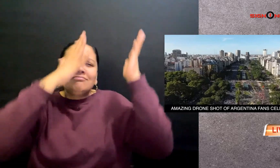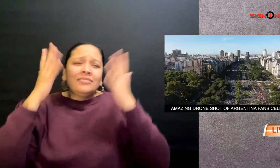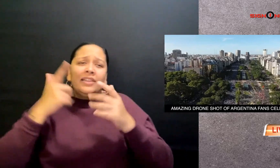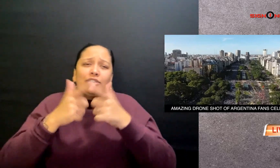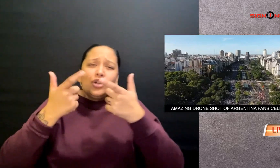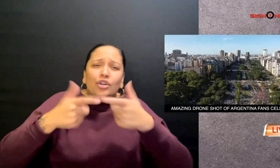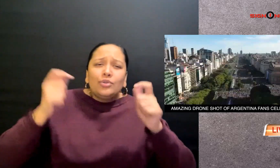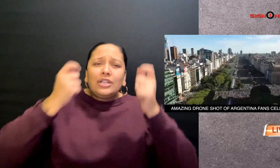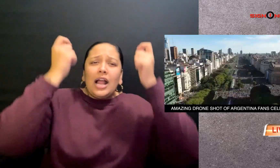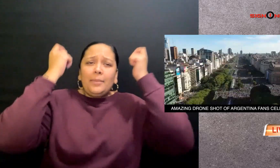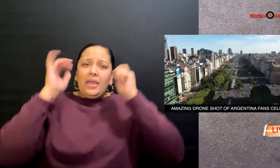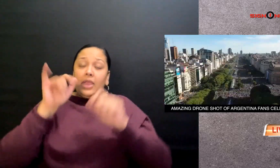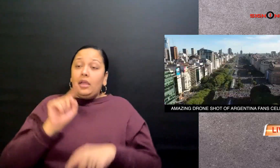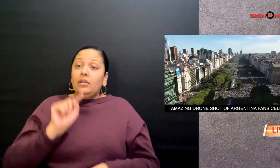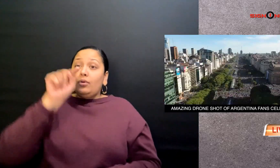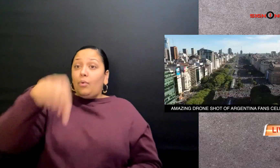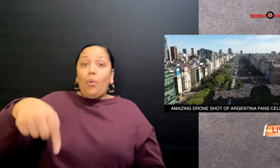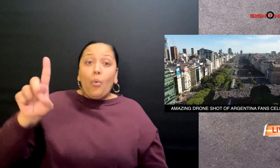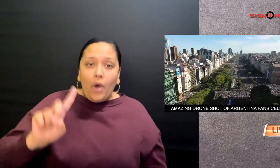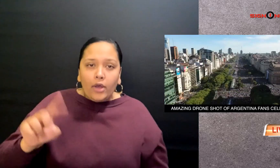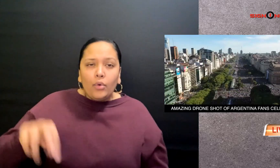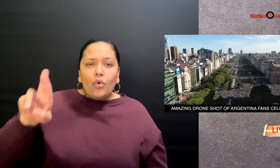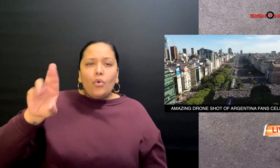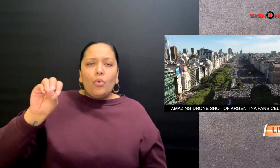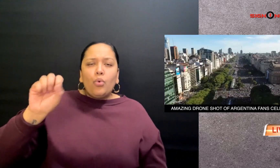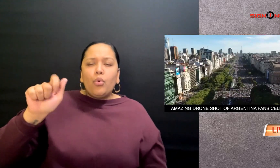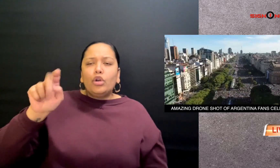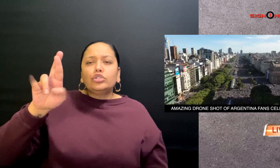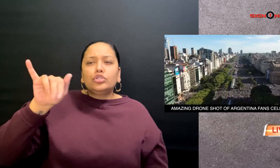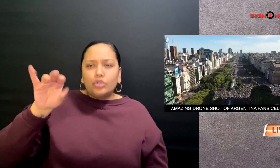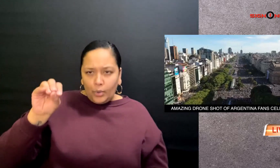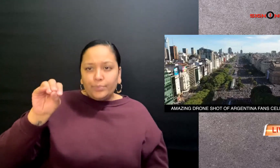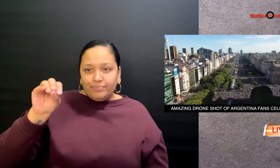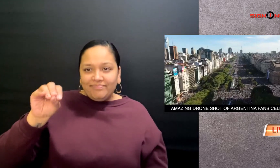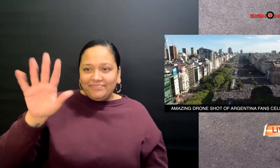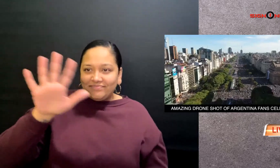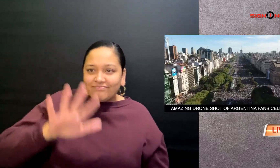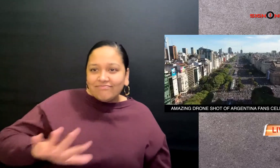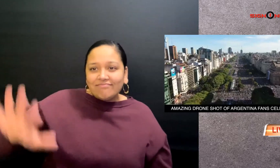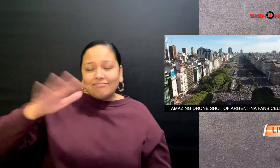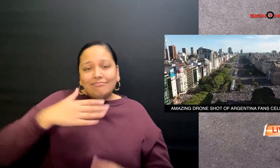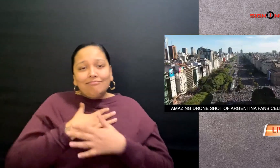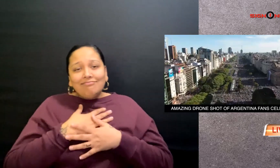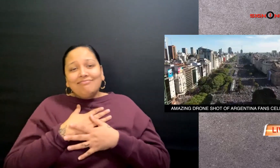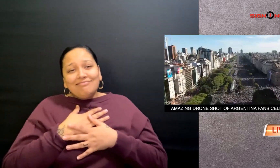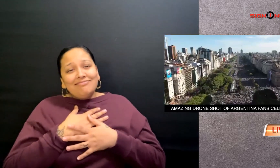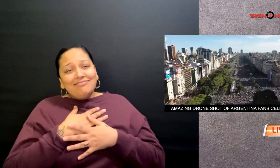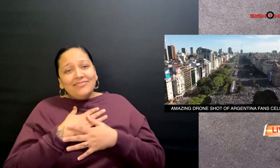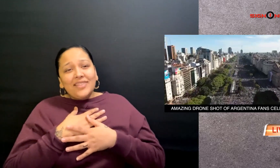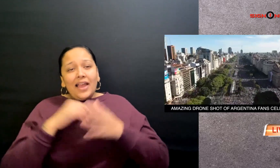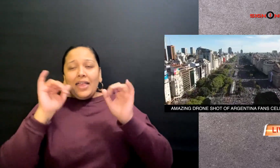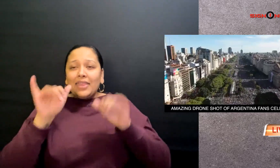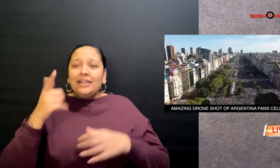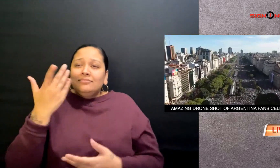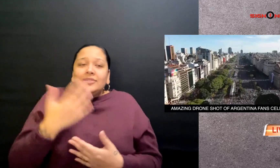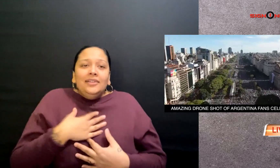iconic Obelisk to celebrate there were also huge celebrations in the town of Rosario